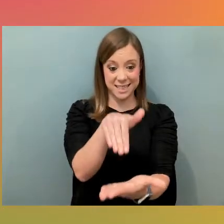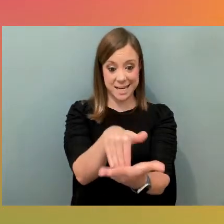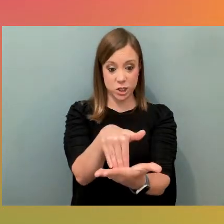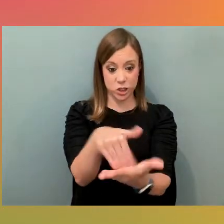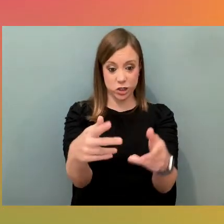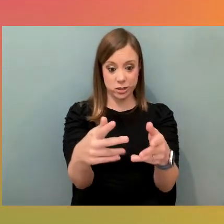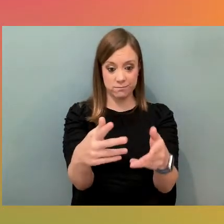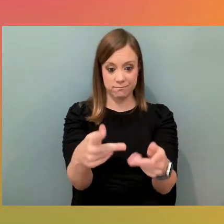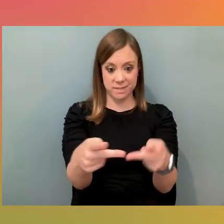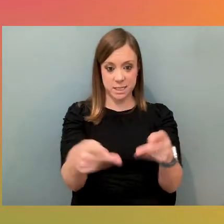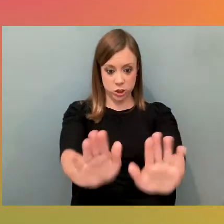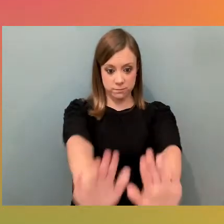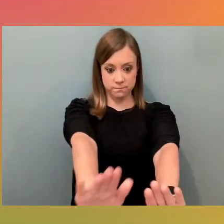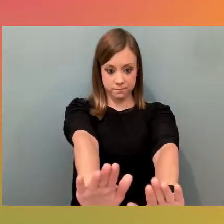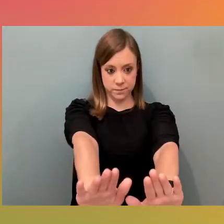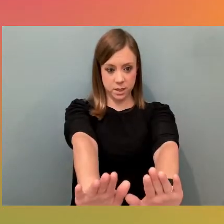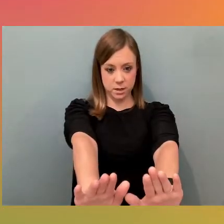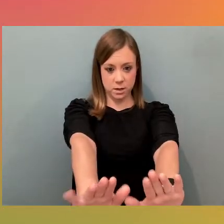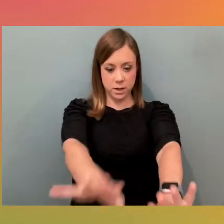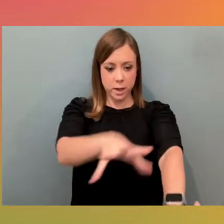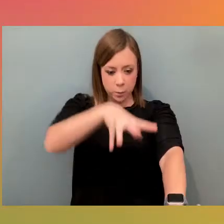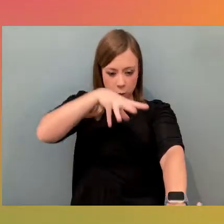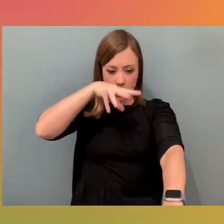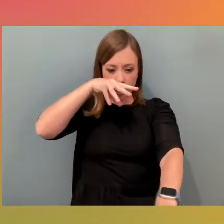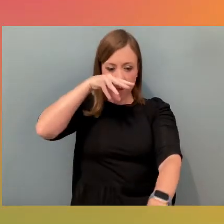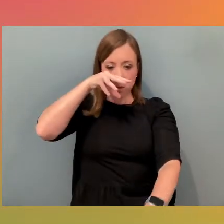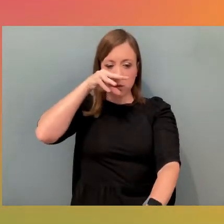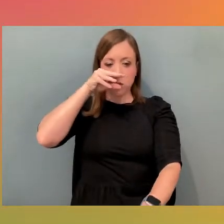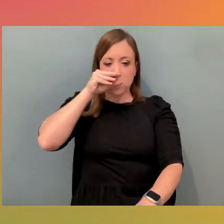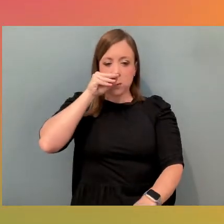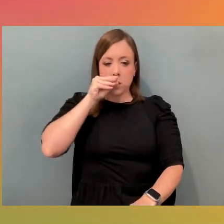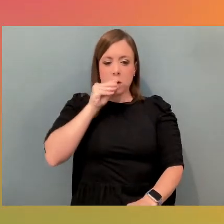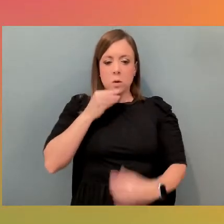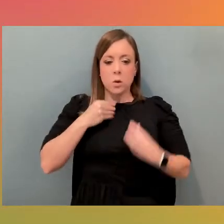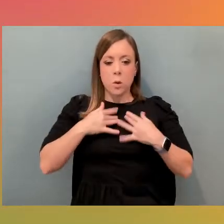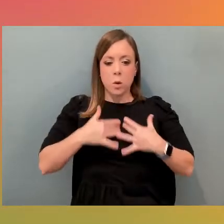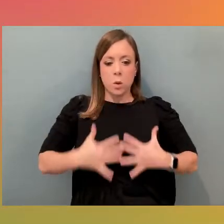AND THEN COME BACK TO